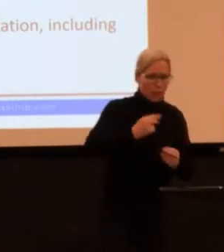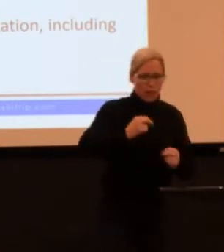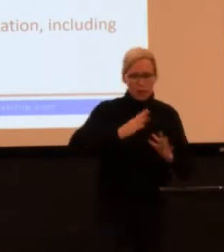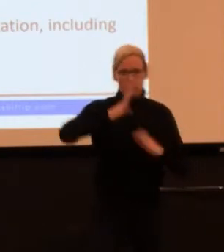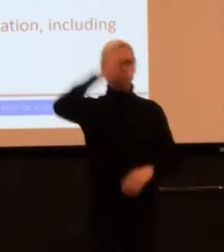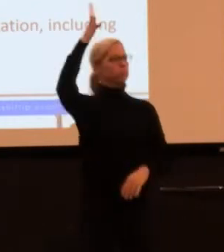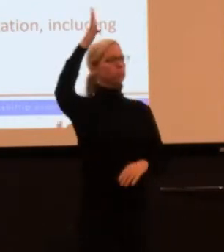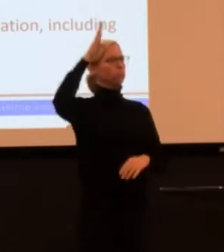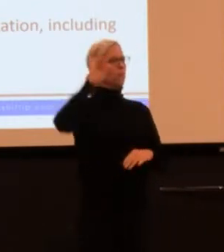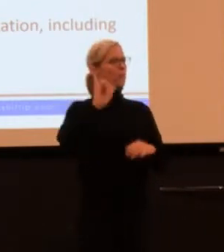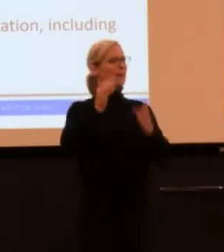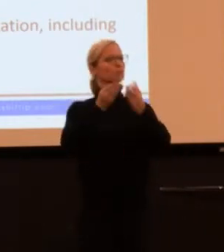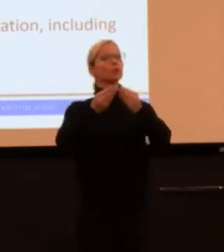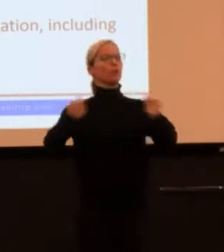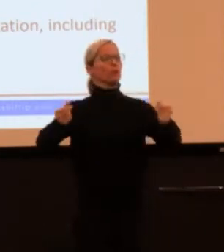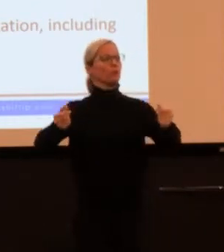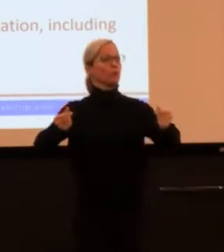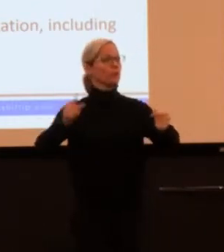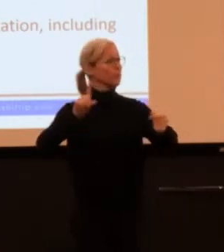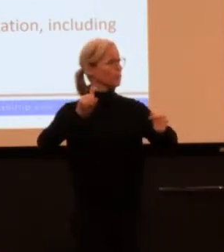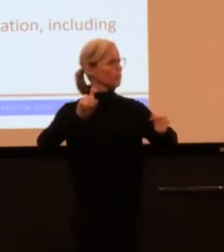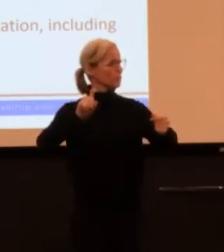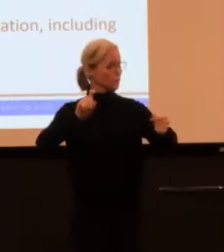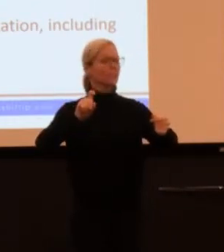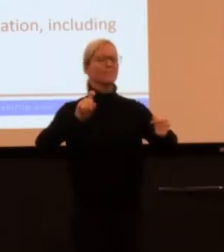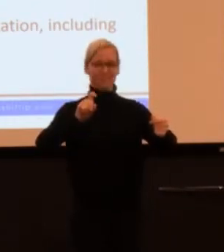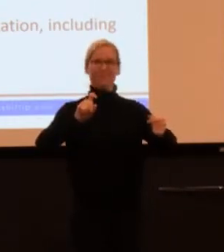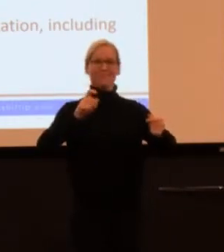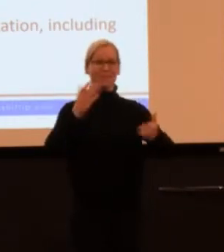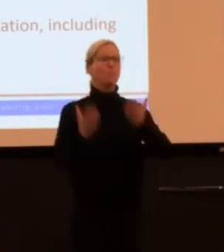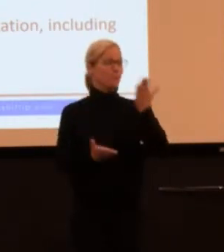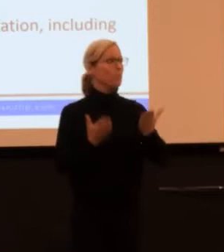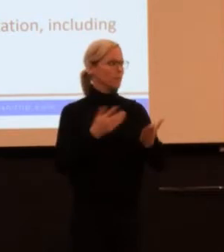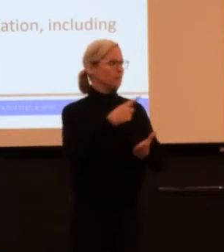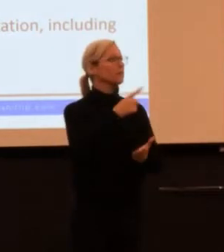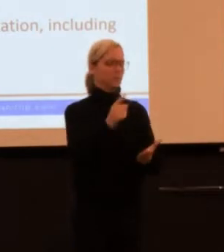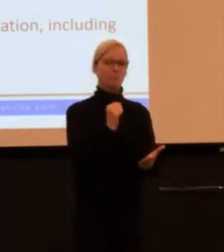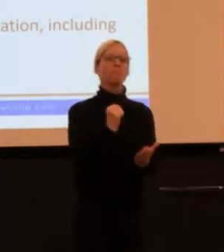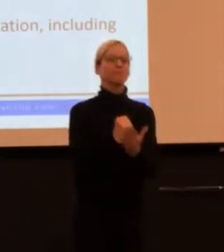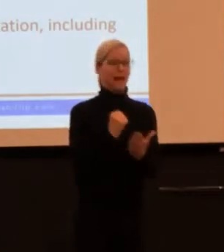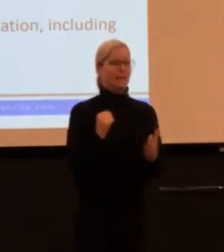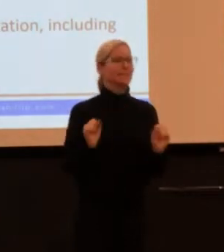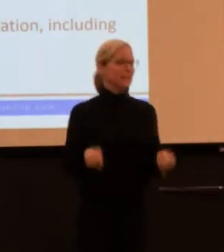These are all clues that what you've created might be patentable.